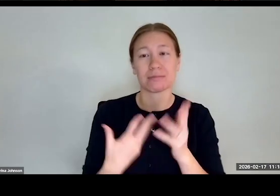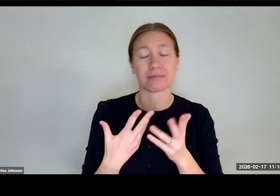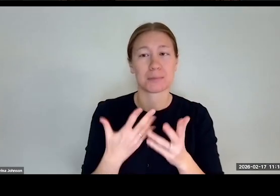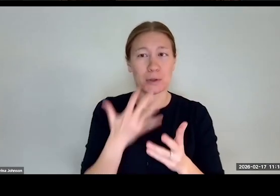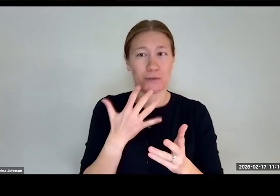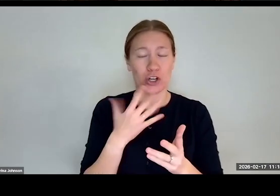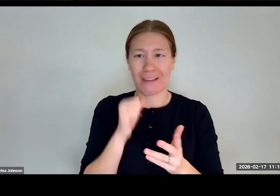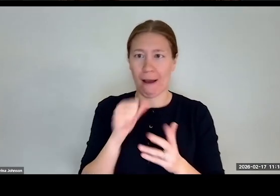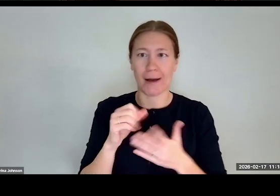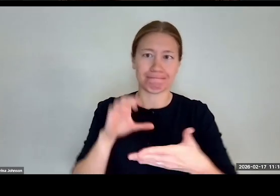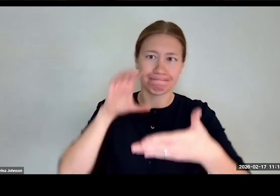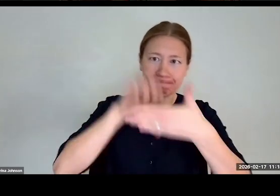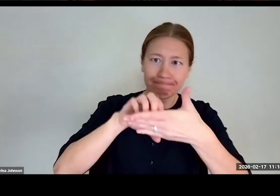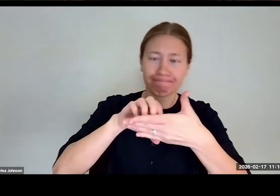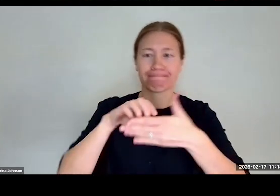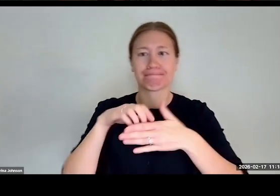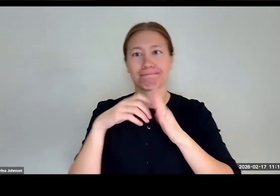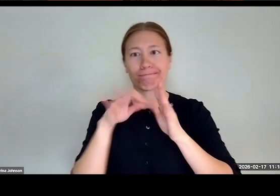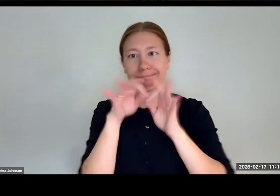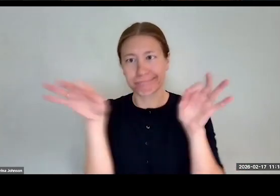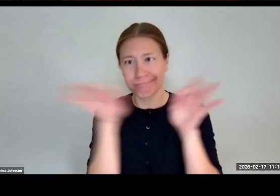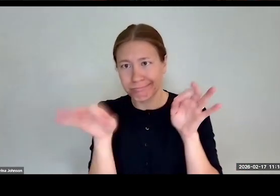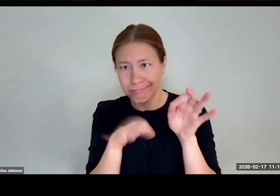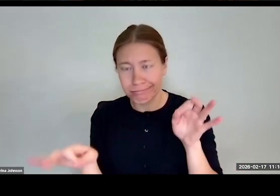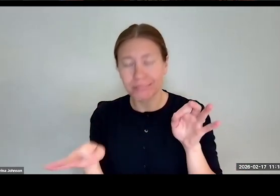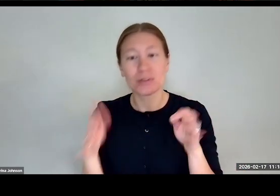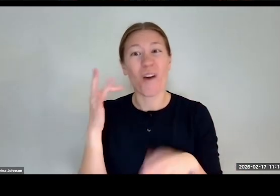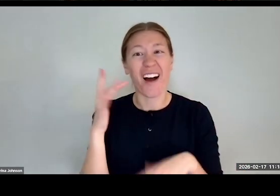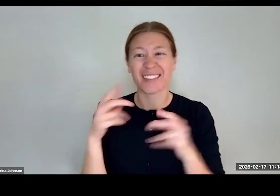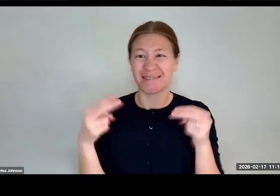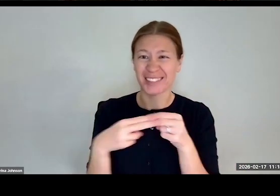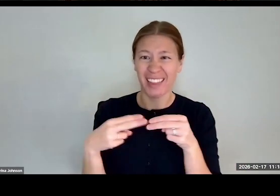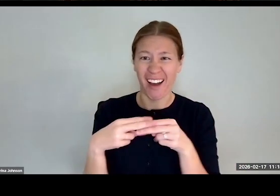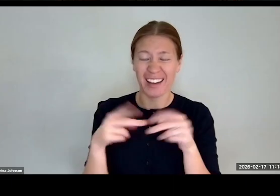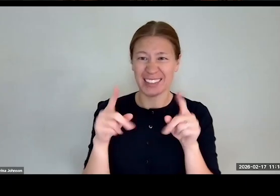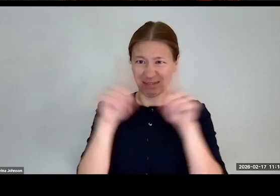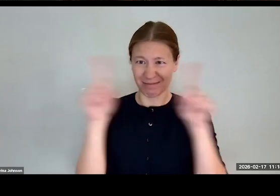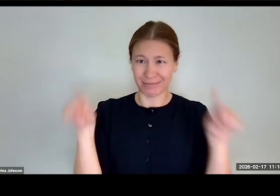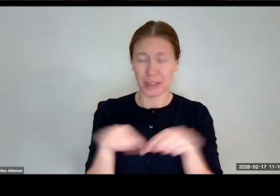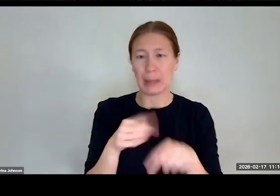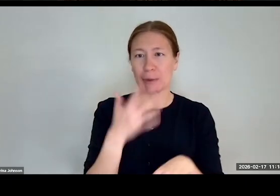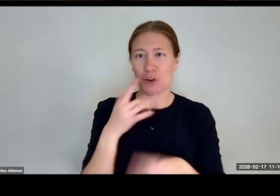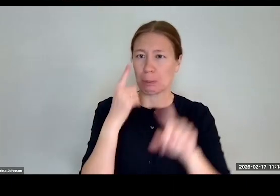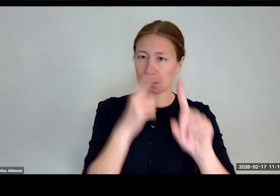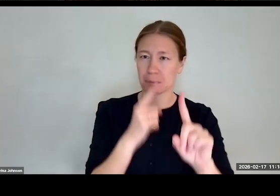It's really difficult with slides to read through dense text. And so finding ways to break